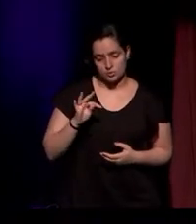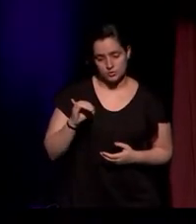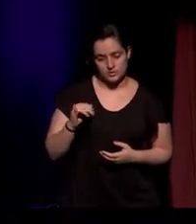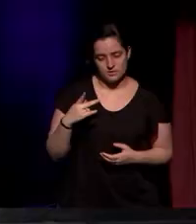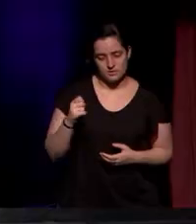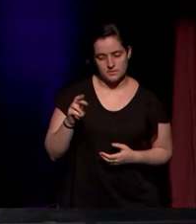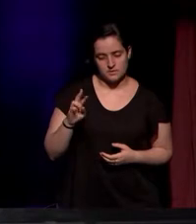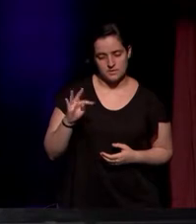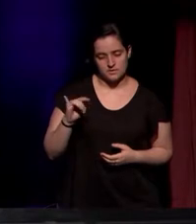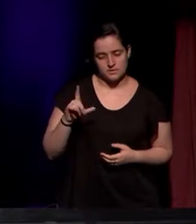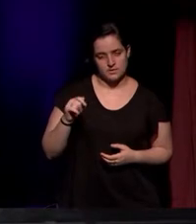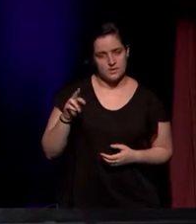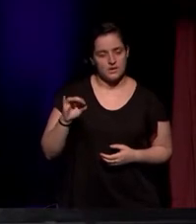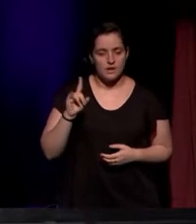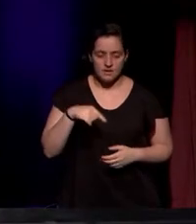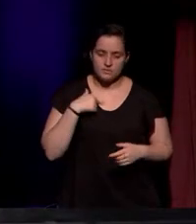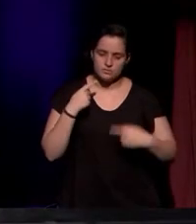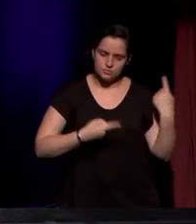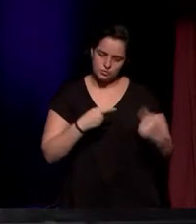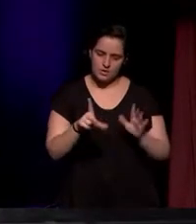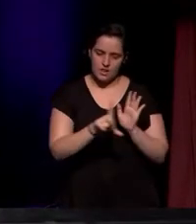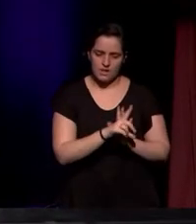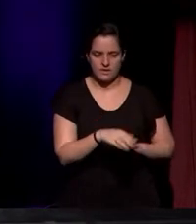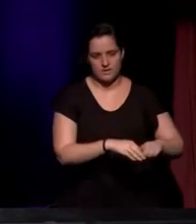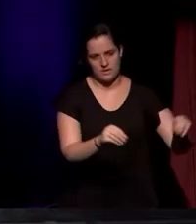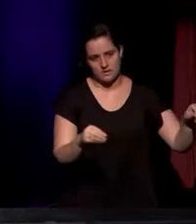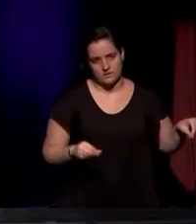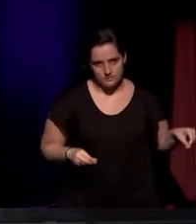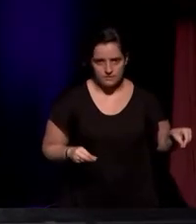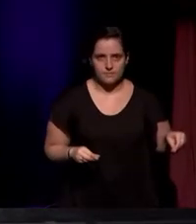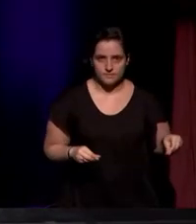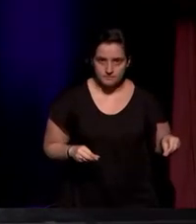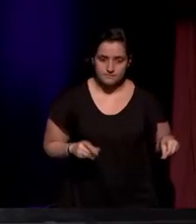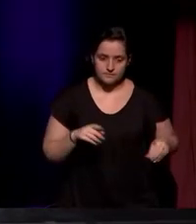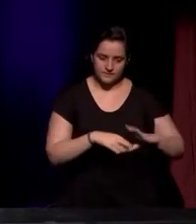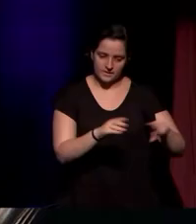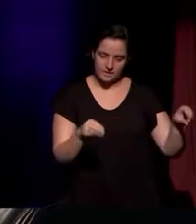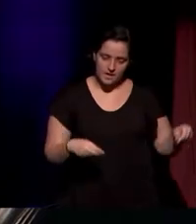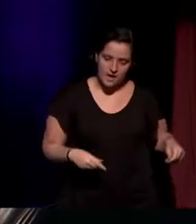the Land Law, which was fundamental. The defense that the land belongs to the people,